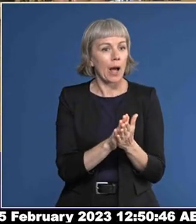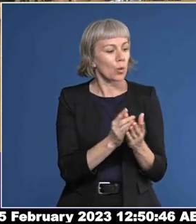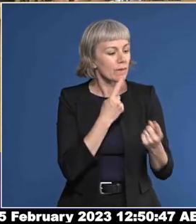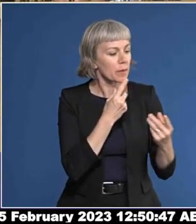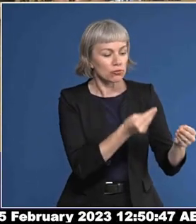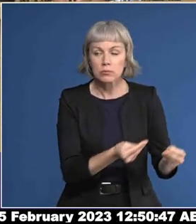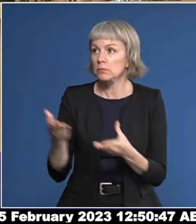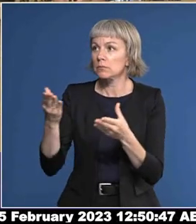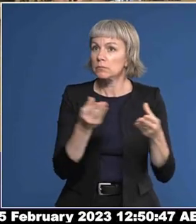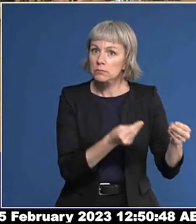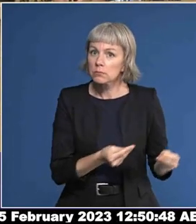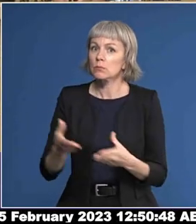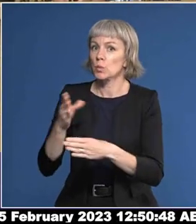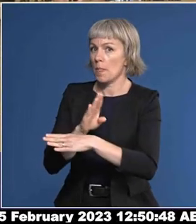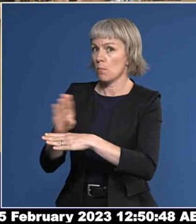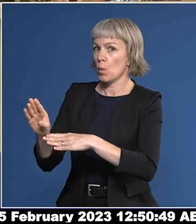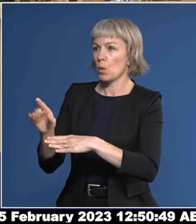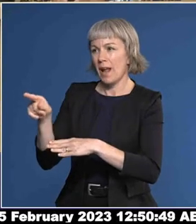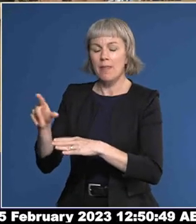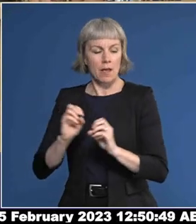quality of what we are doing, our performance indicators around quality,